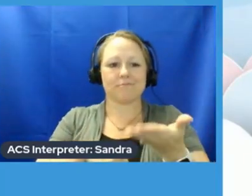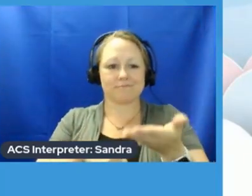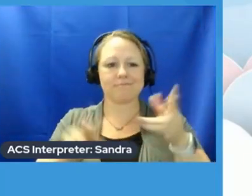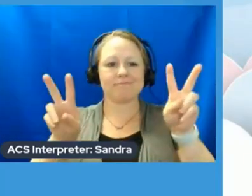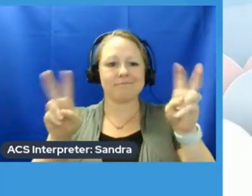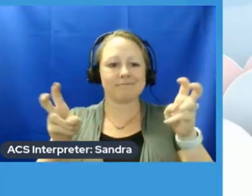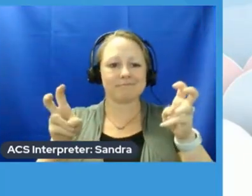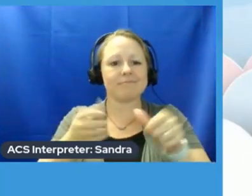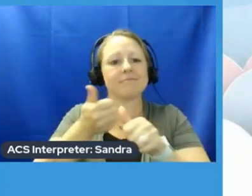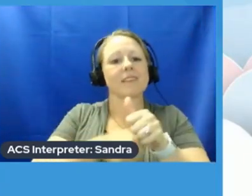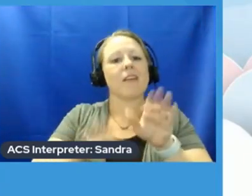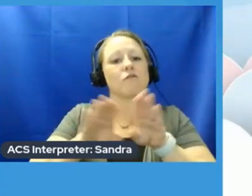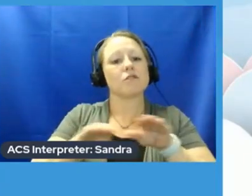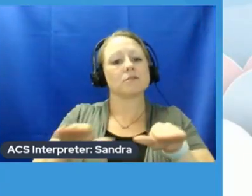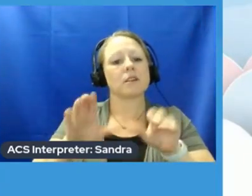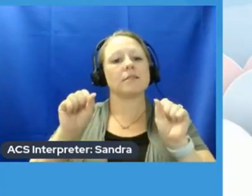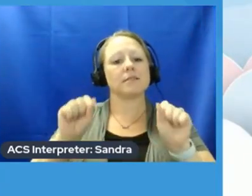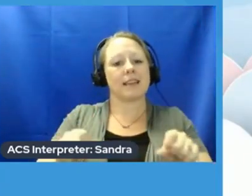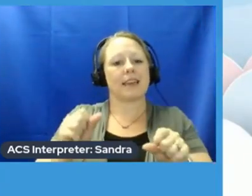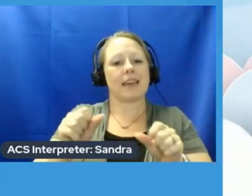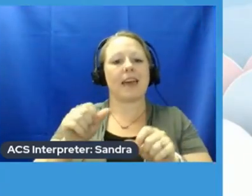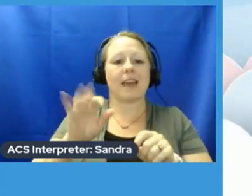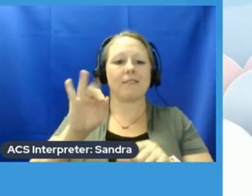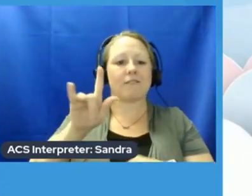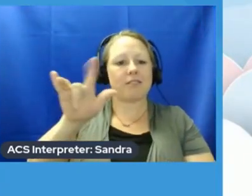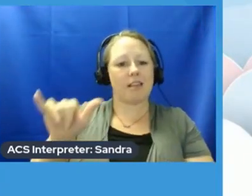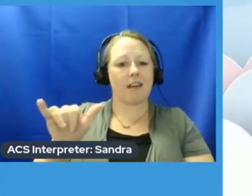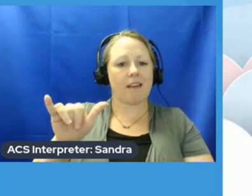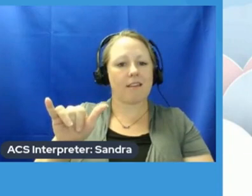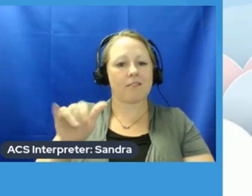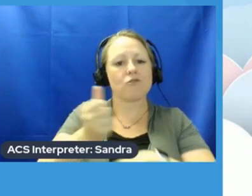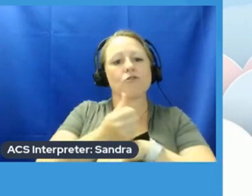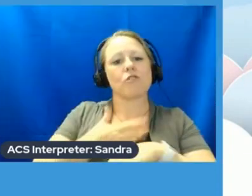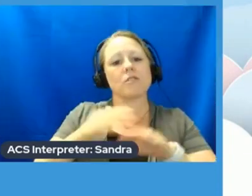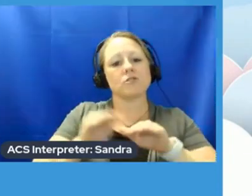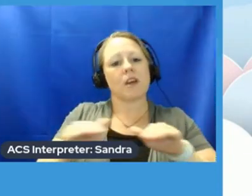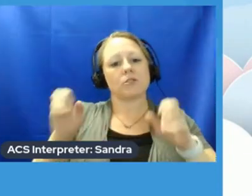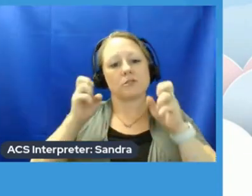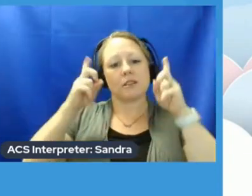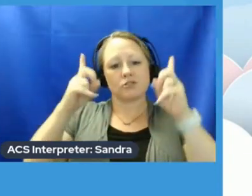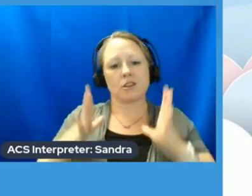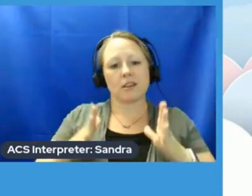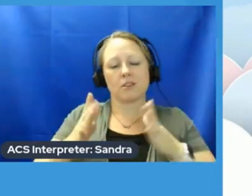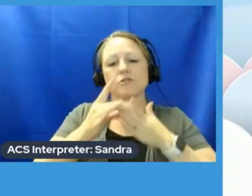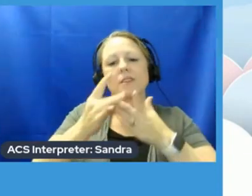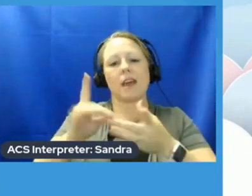An Early Childhood Educators Guide to Inclusion is a book that I hope will provide strategies